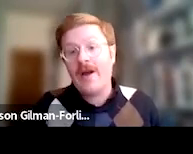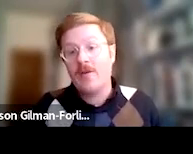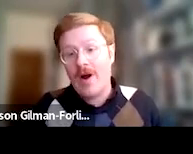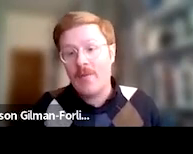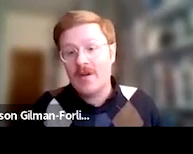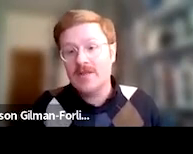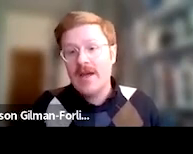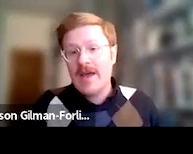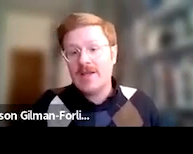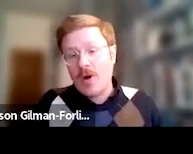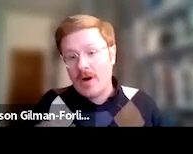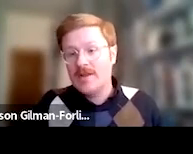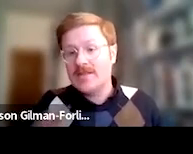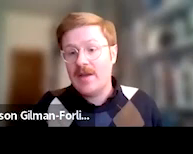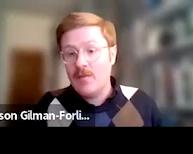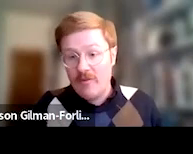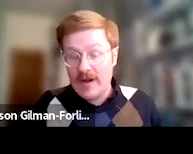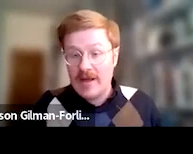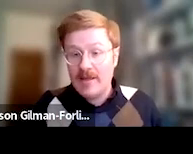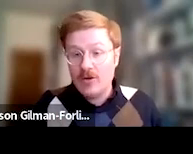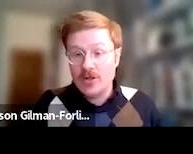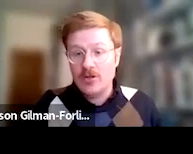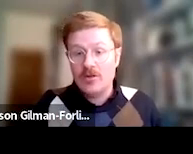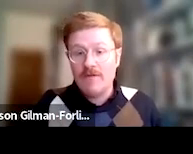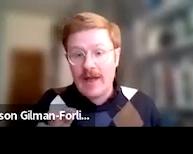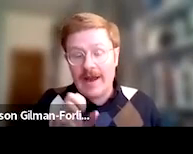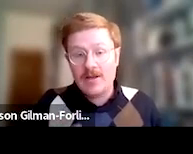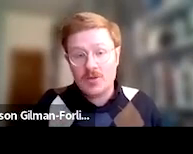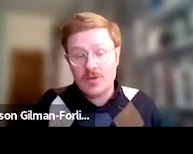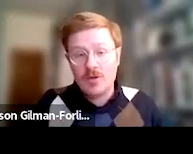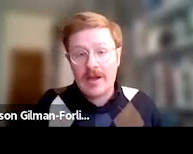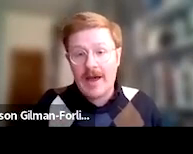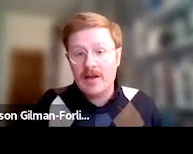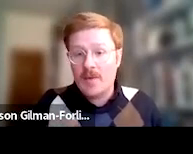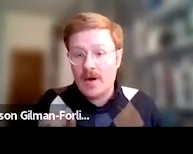acquired properties as part of this same movement. Those include the Flag House, which we'll look at